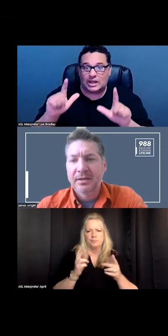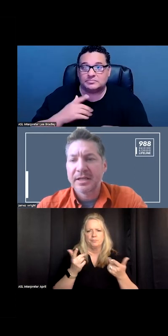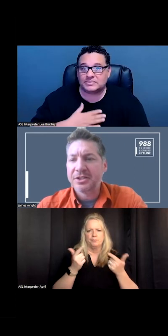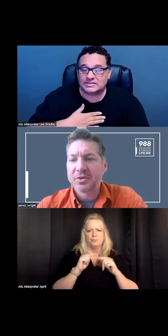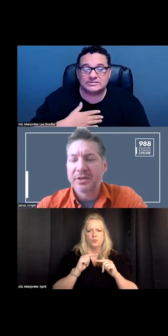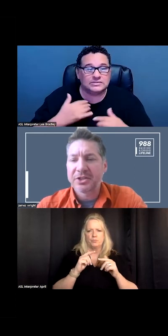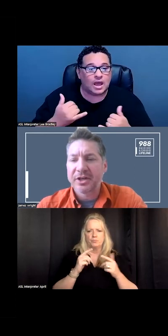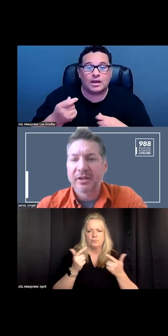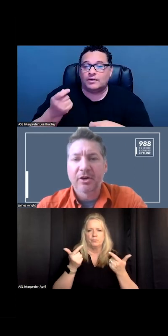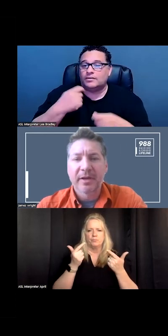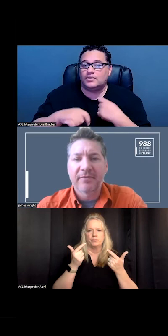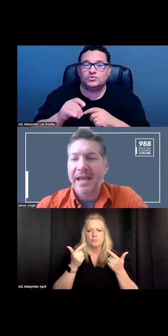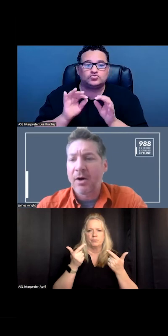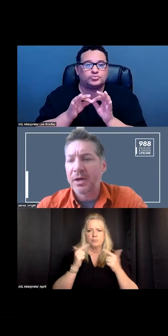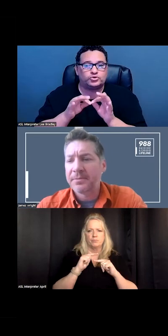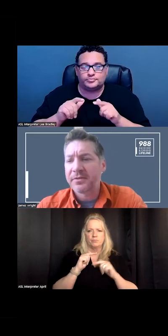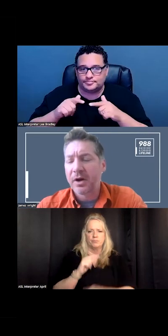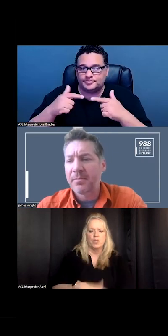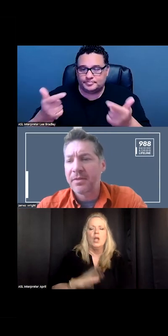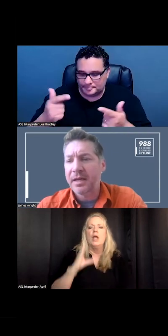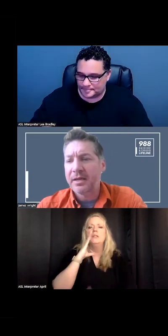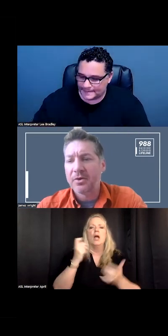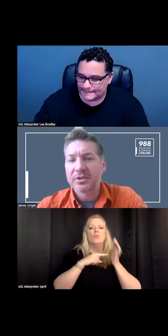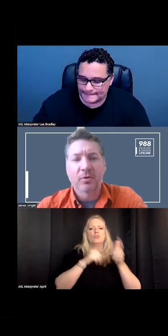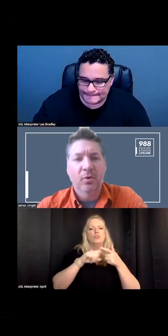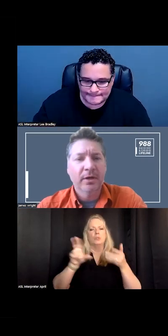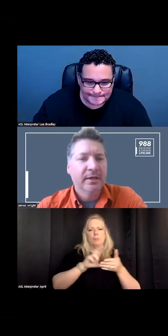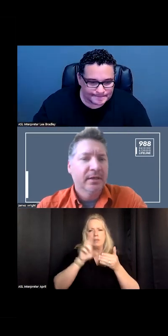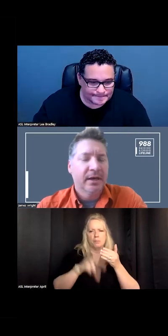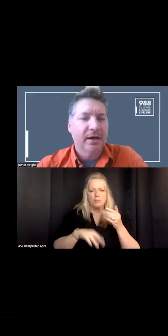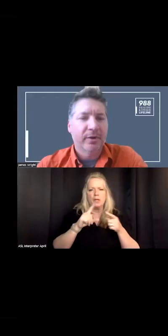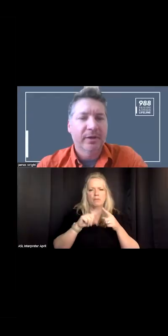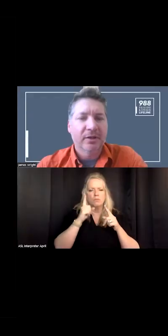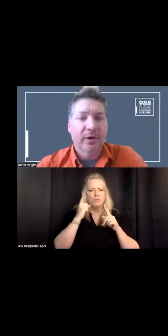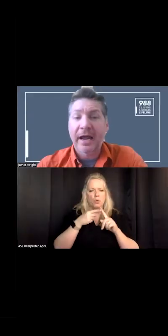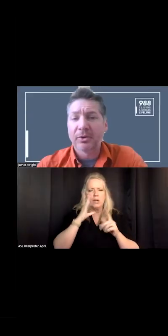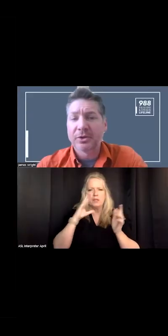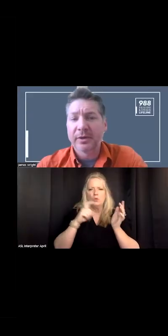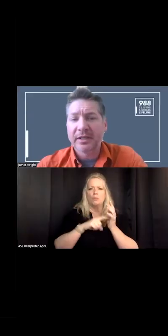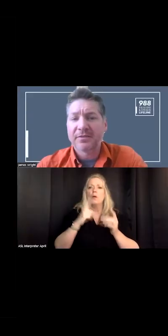DID JUST WANT TO SHARE OUTCOMES FROM THE, FROM THE NOTICE OF AWARD. WE, WE ARE ABLE TO RELEASE,